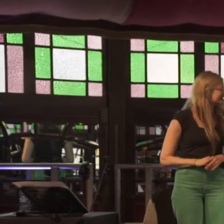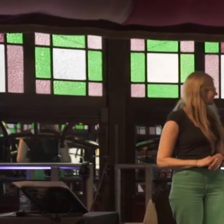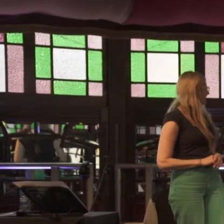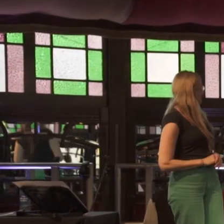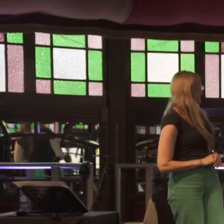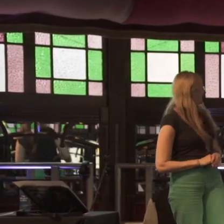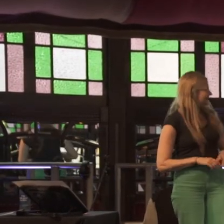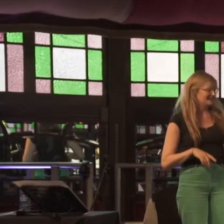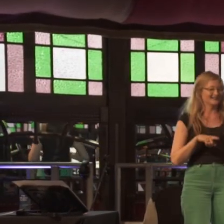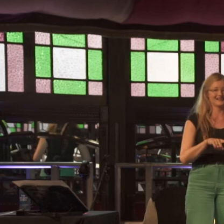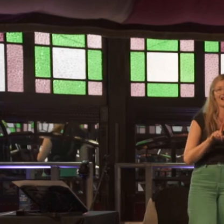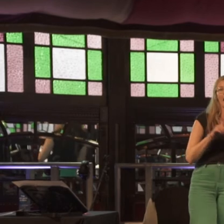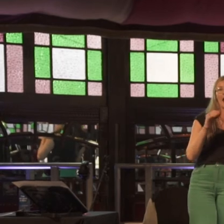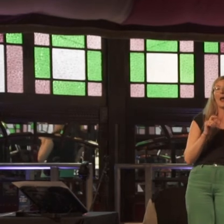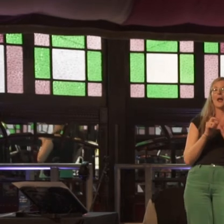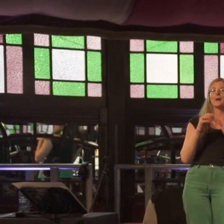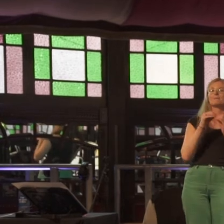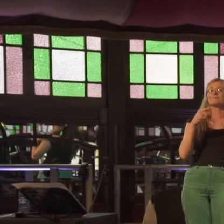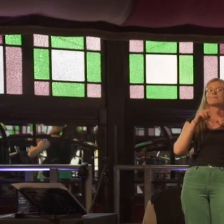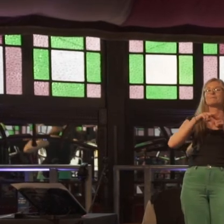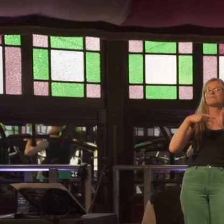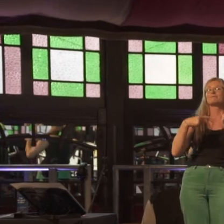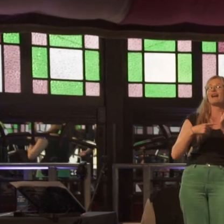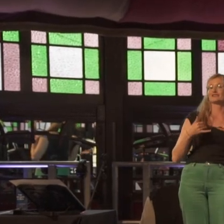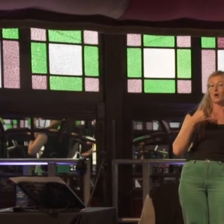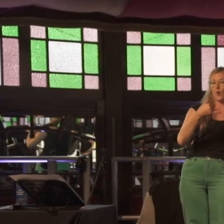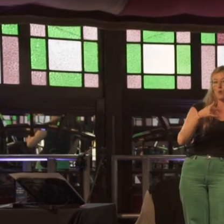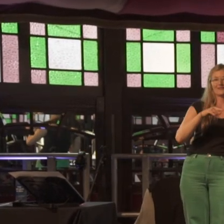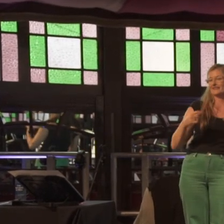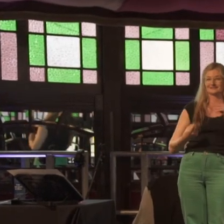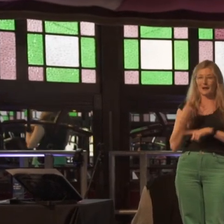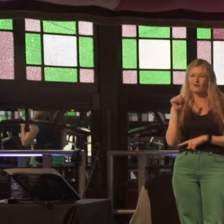You don't get that at the BAFTAs, do you? Because they don't nominate disabled people.